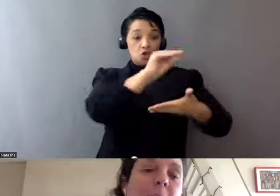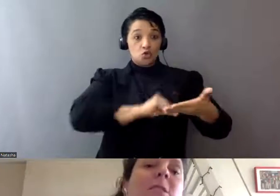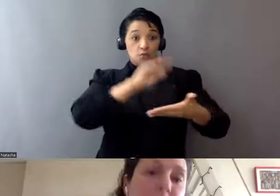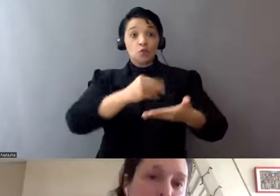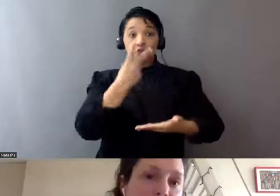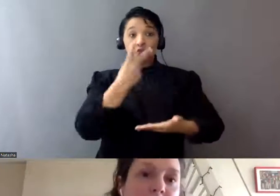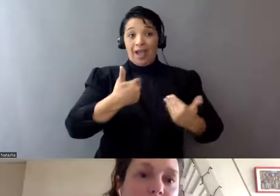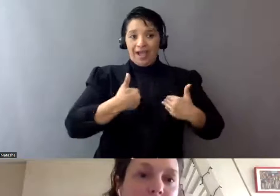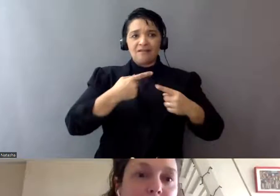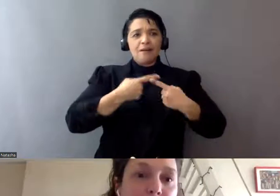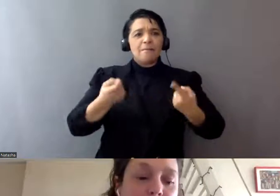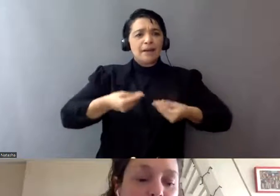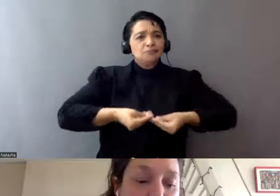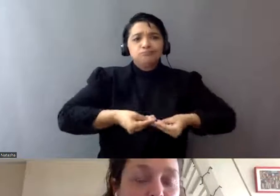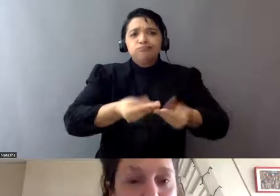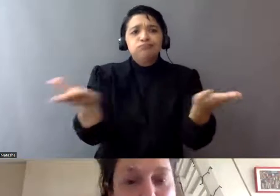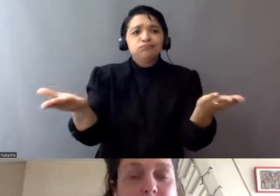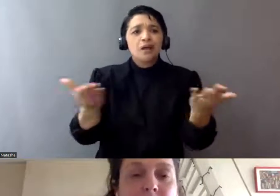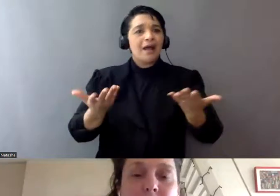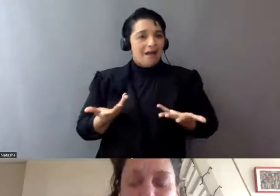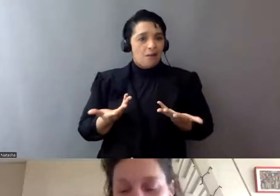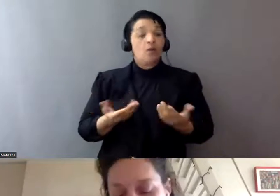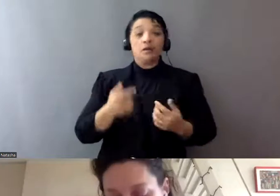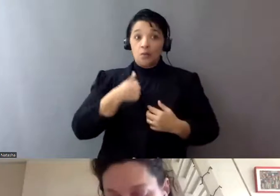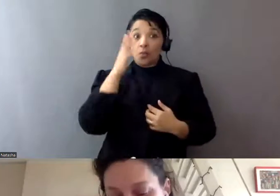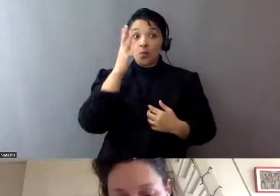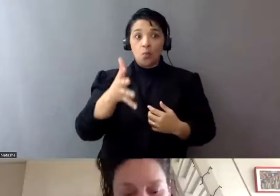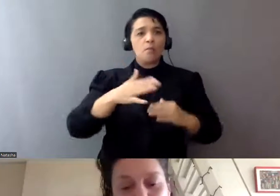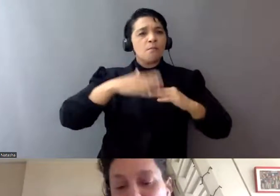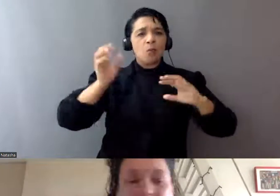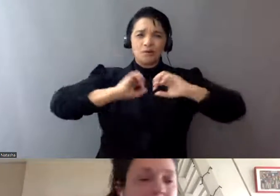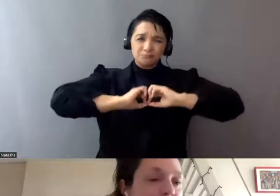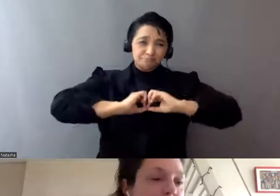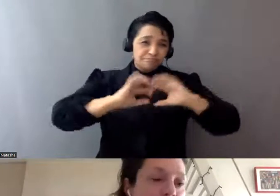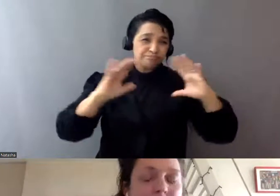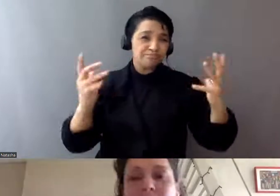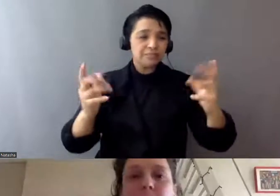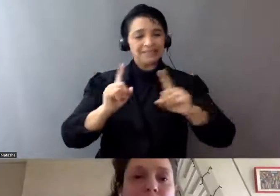We plan to disseminate this as widely as possible in different fora, presentations, we'll have